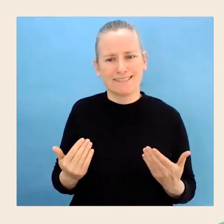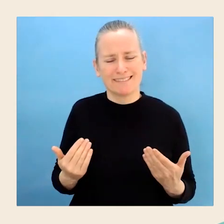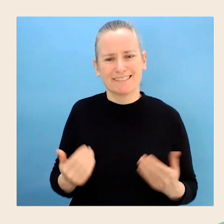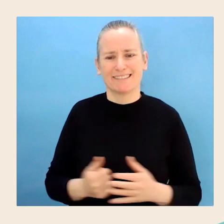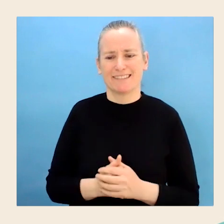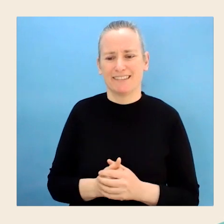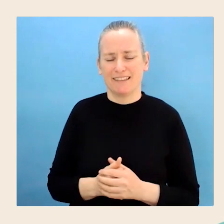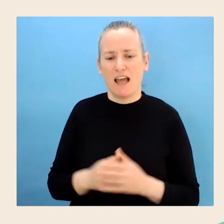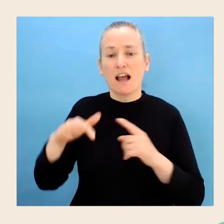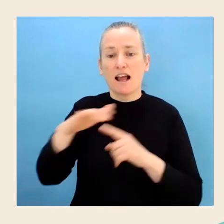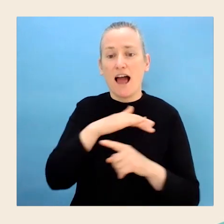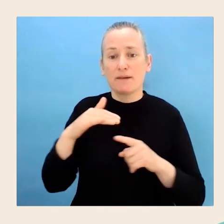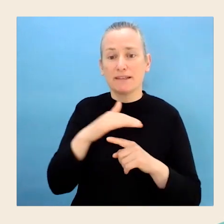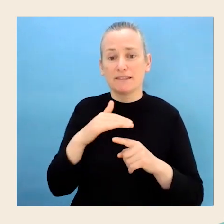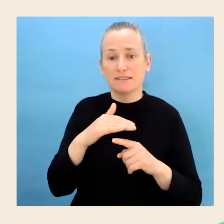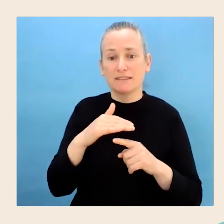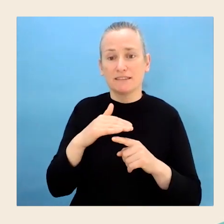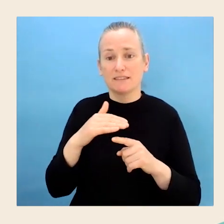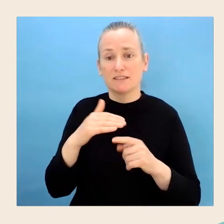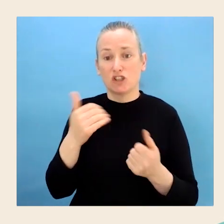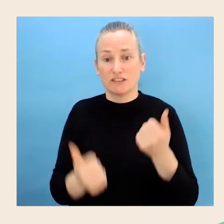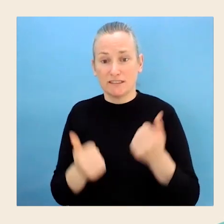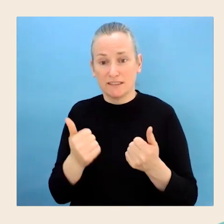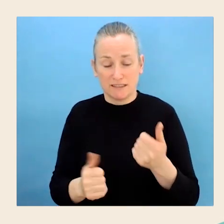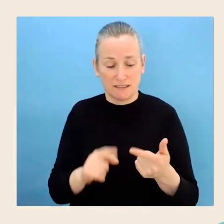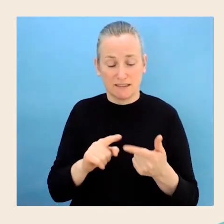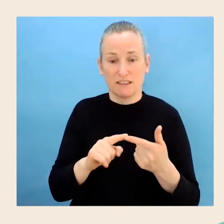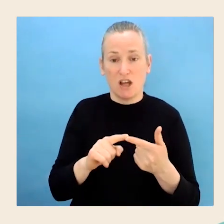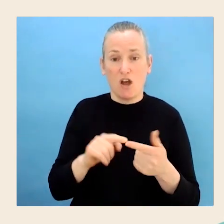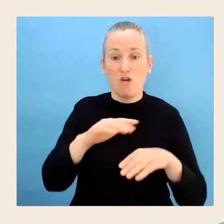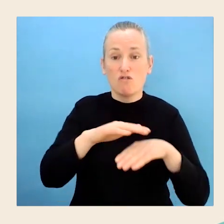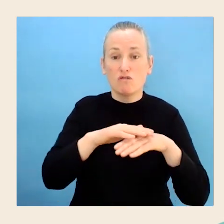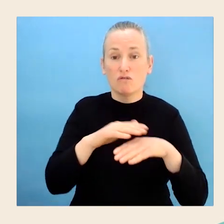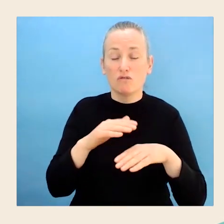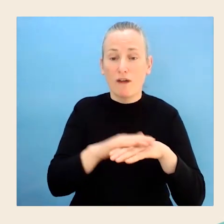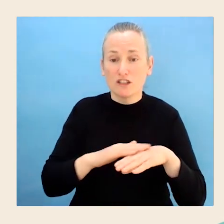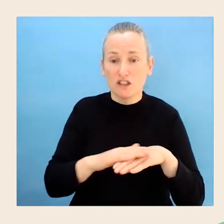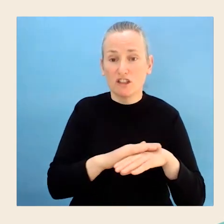climate justice, racial justice, Black Lives Matter,